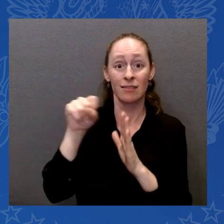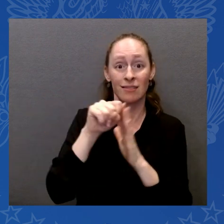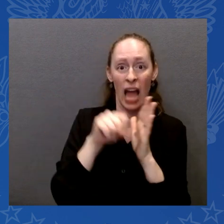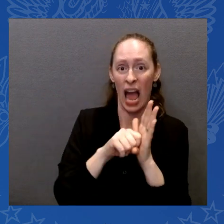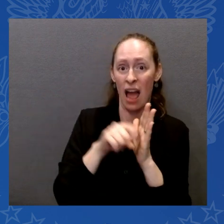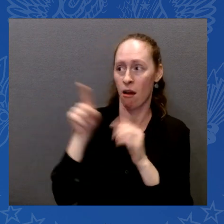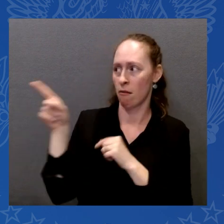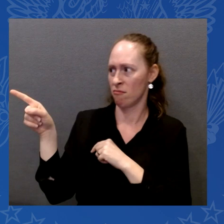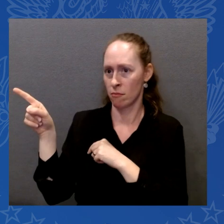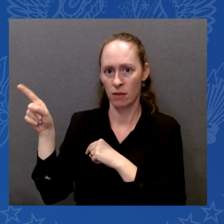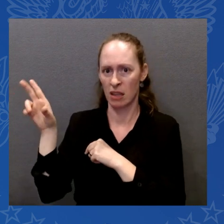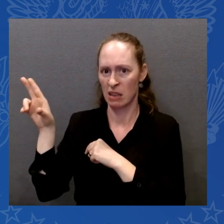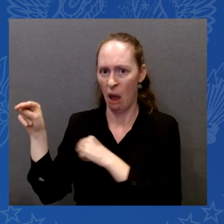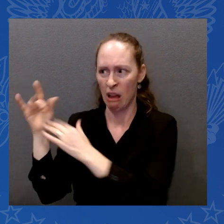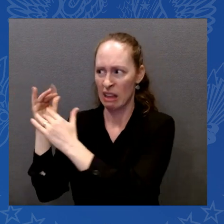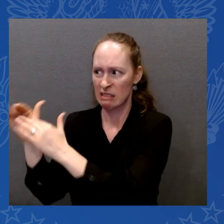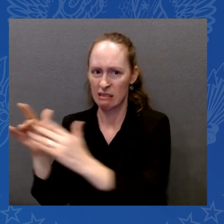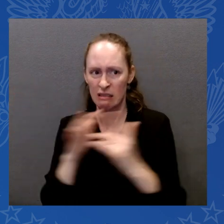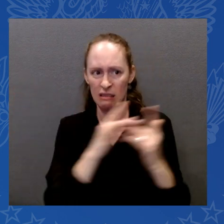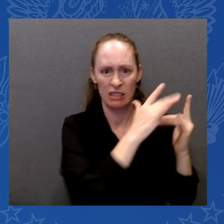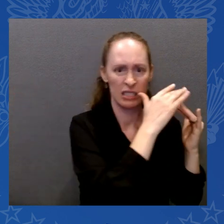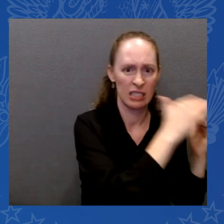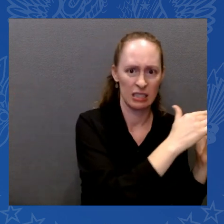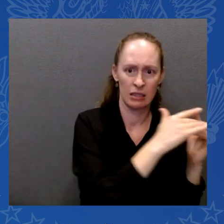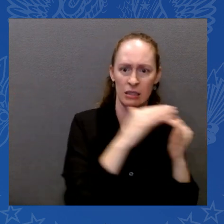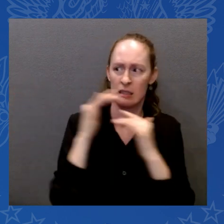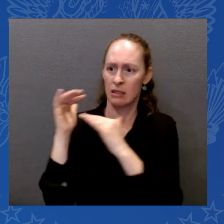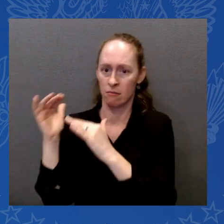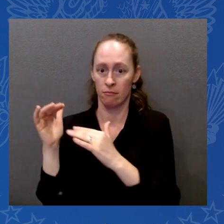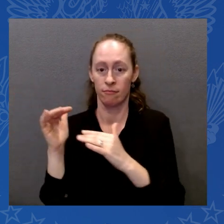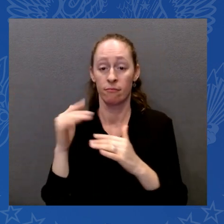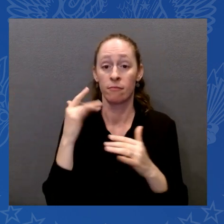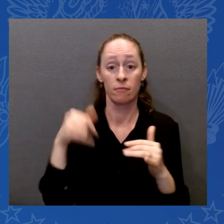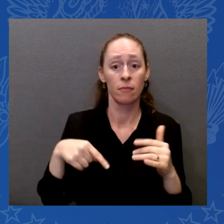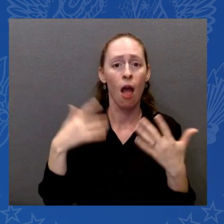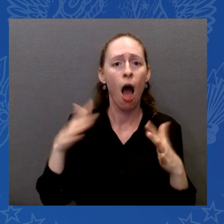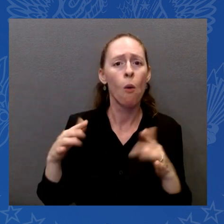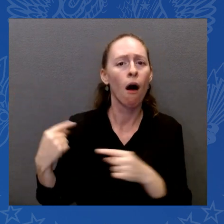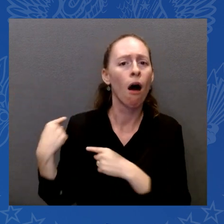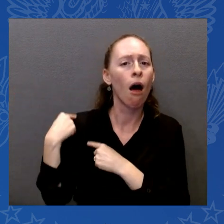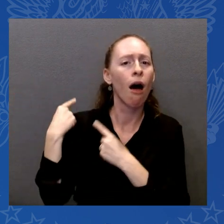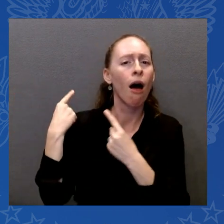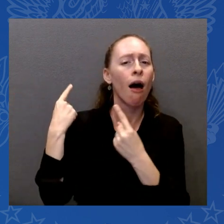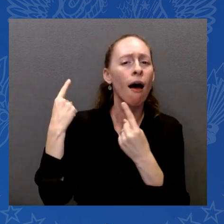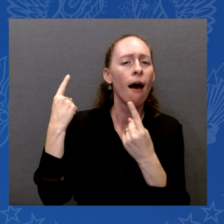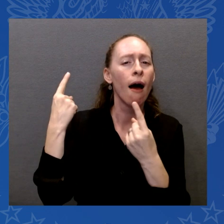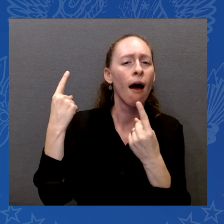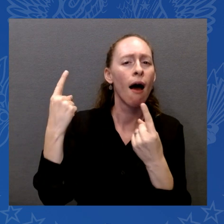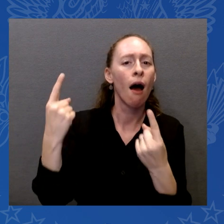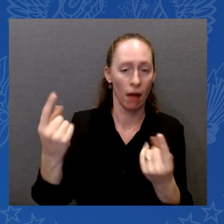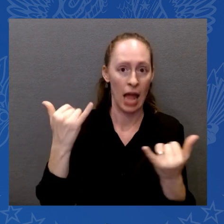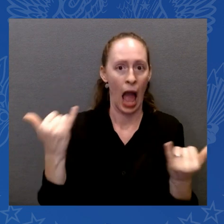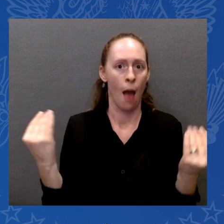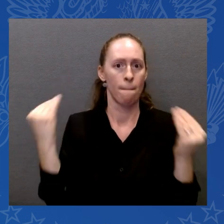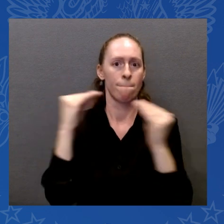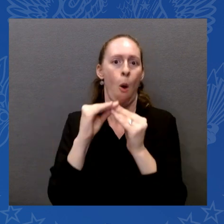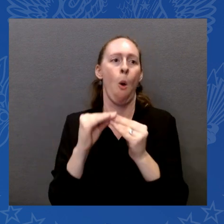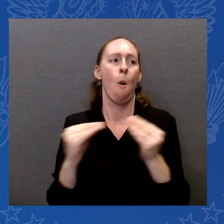Illinois, like many other surge states, has seen a steady increase in volume of patients traveling to our state from all over the country